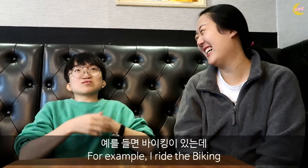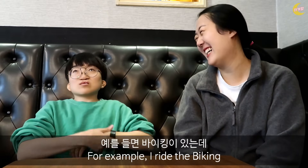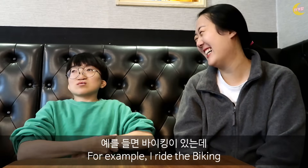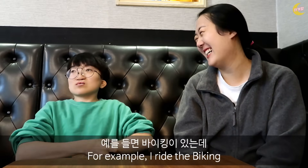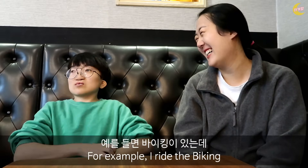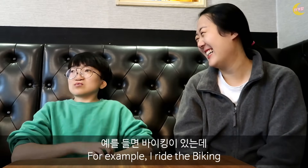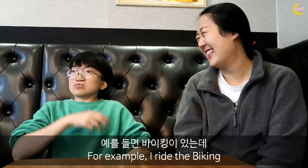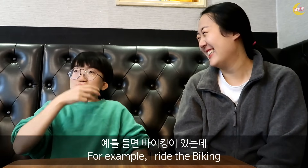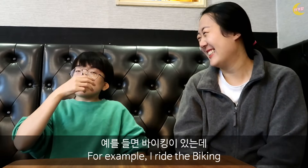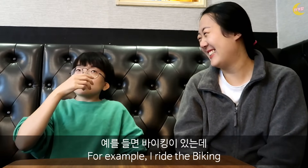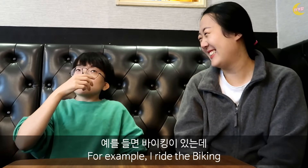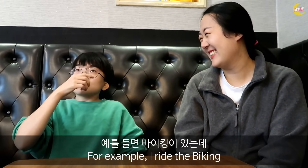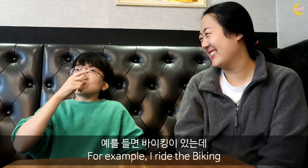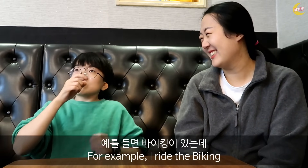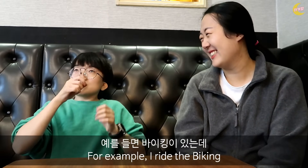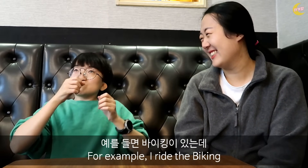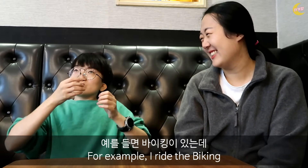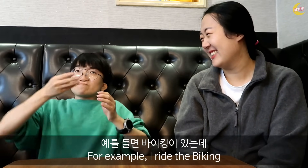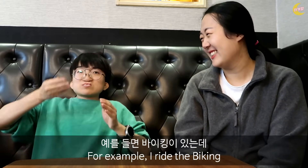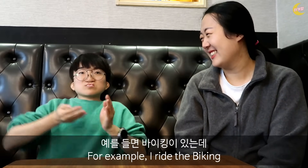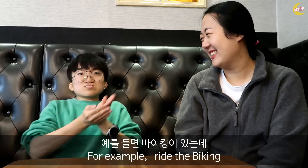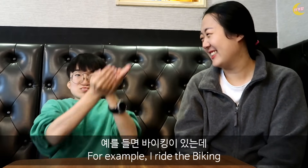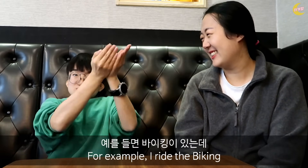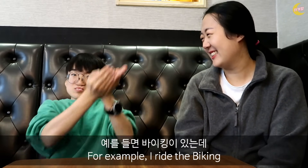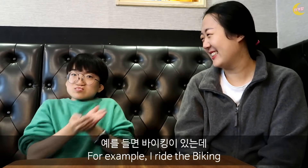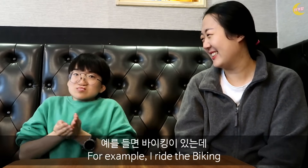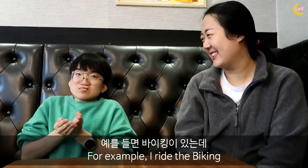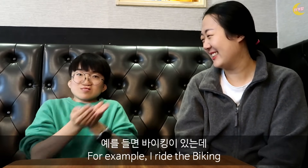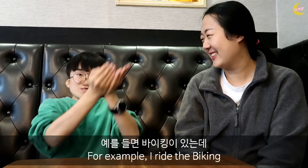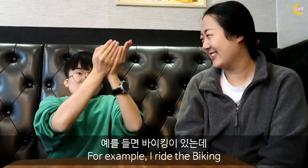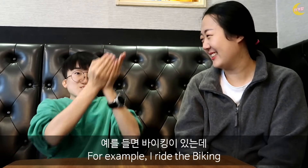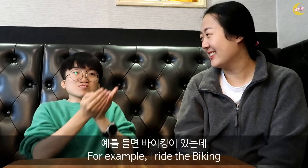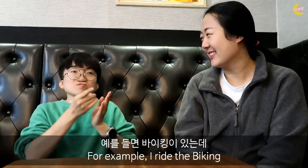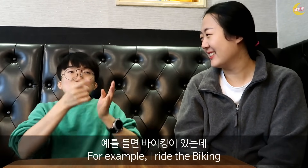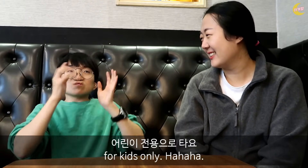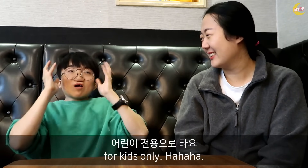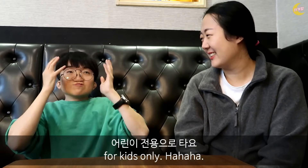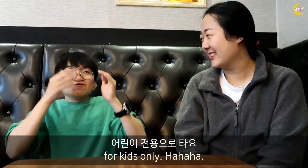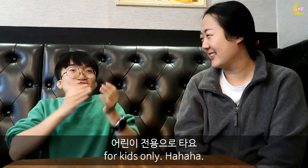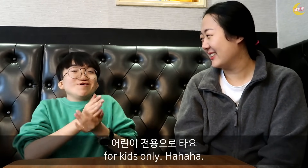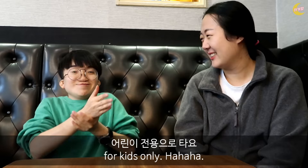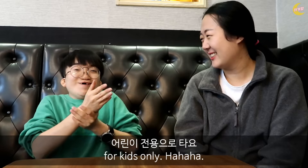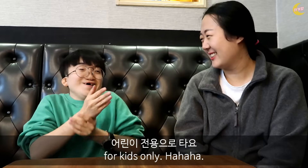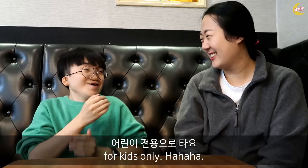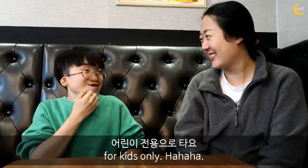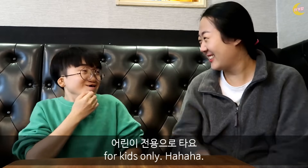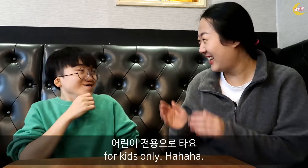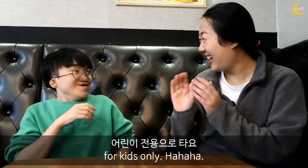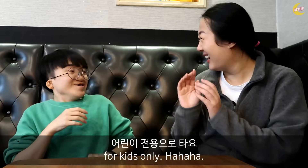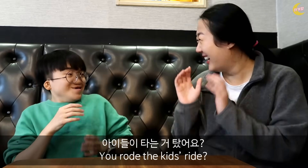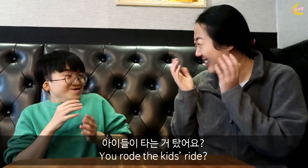For example, I ride the Biking for kids only. Hahaha.